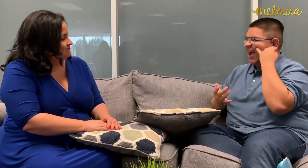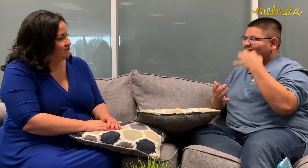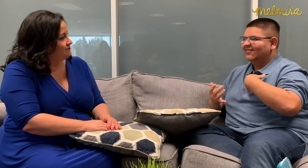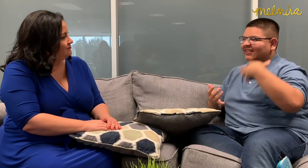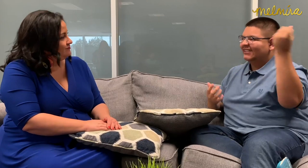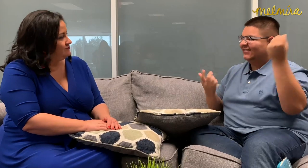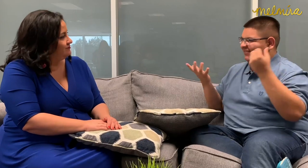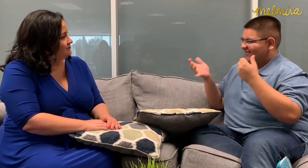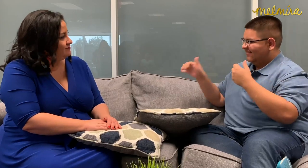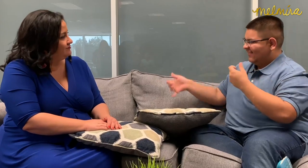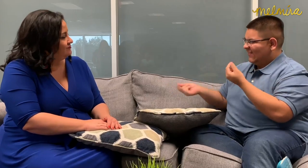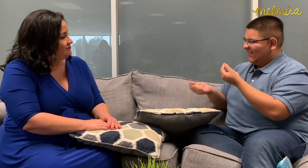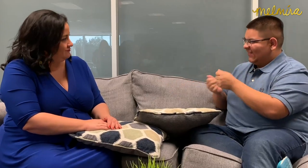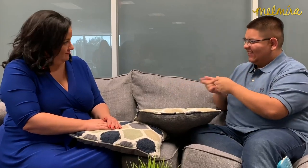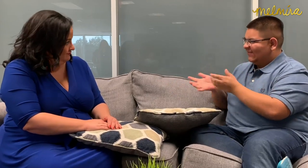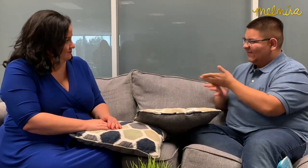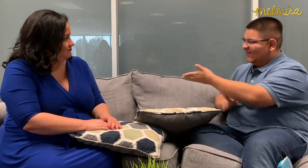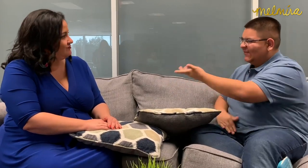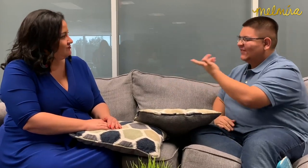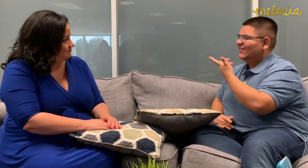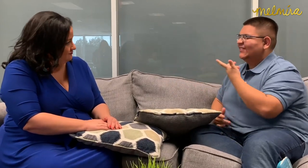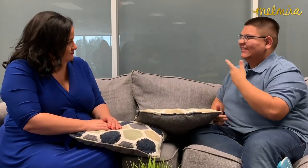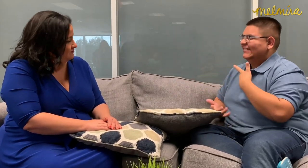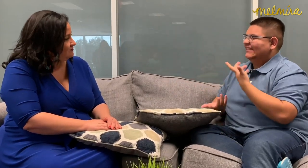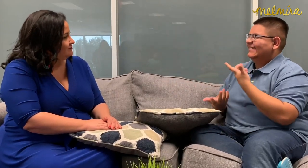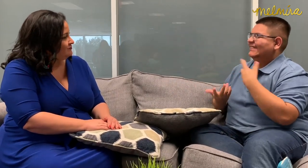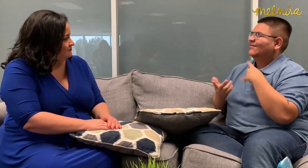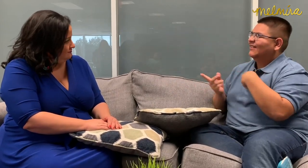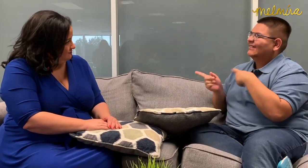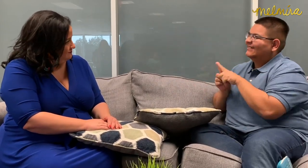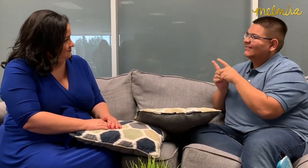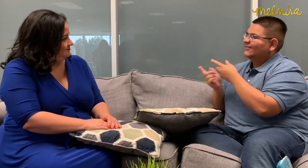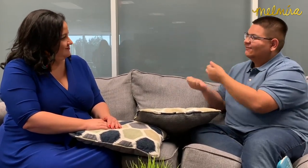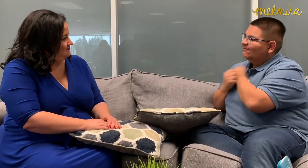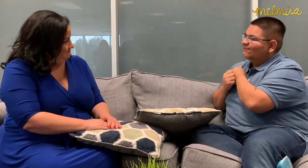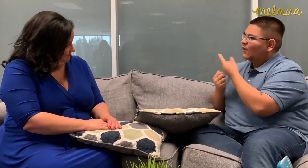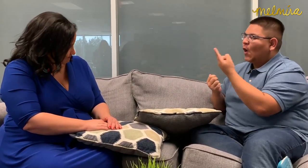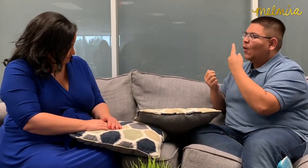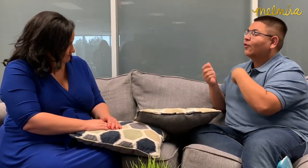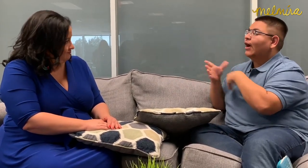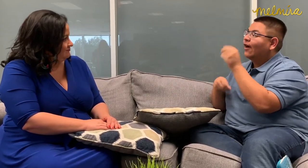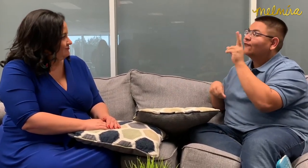If someone else took me, I couldn't imagine what he'd go through. We always stick with each other, even when we got out